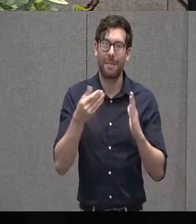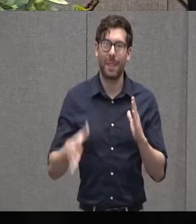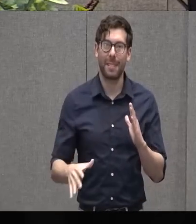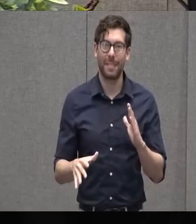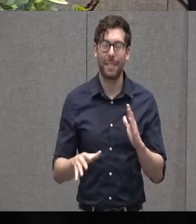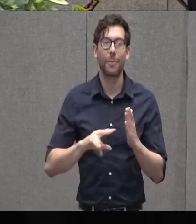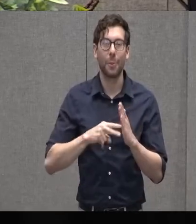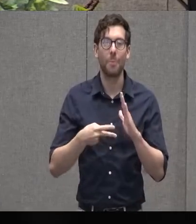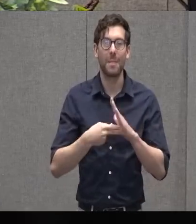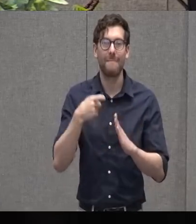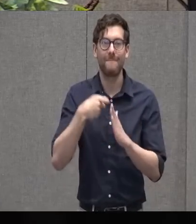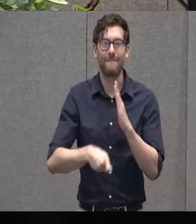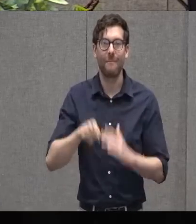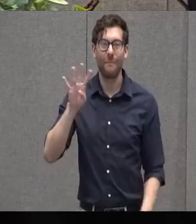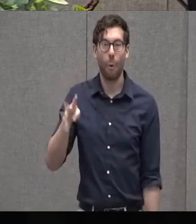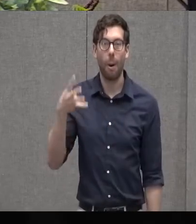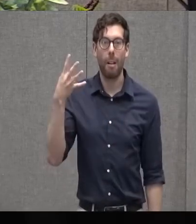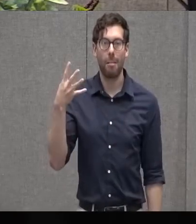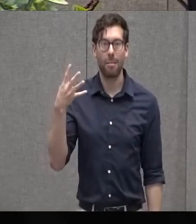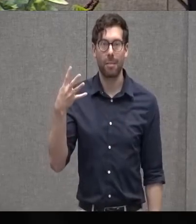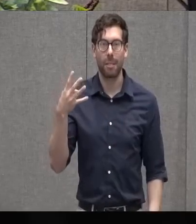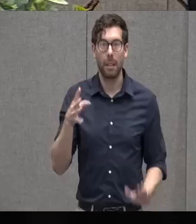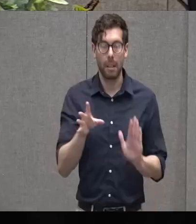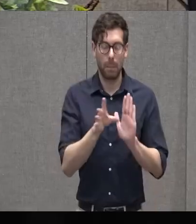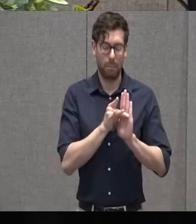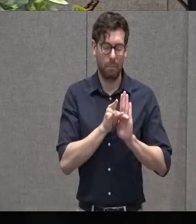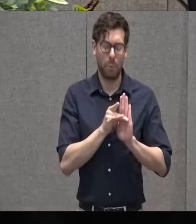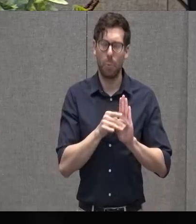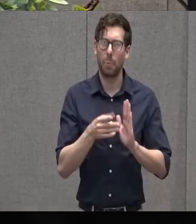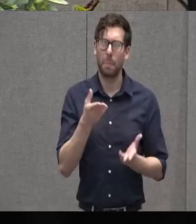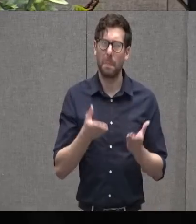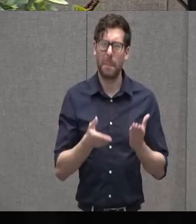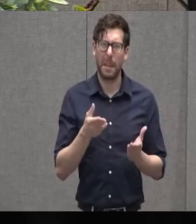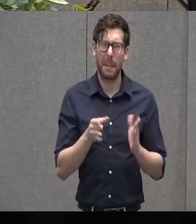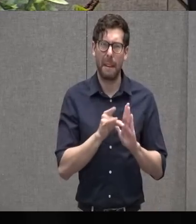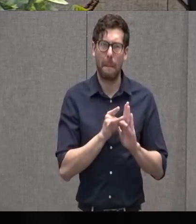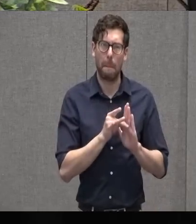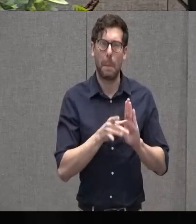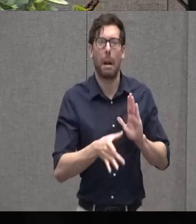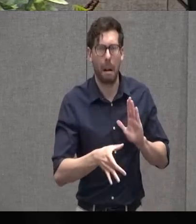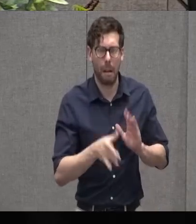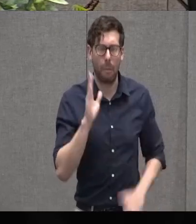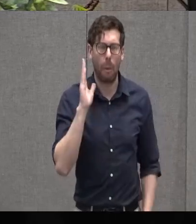and I'll stick it there, that one might fall off. These super cool sunglasses,